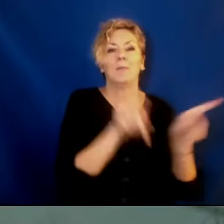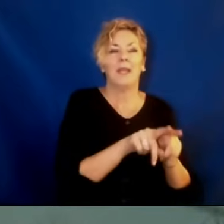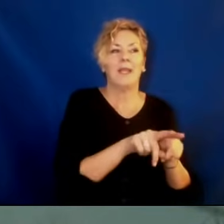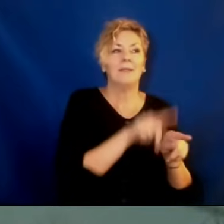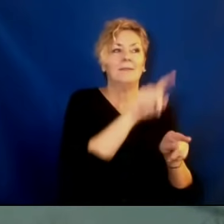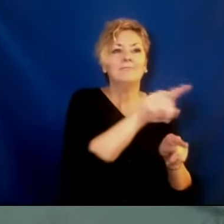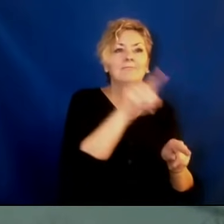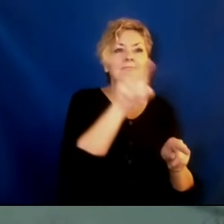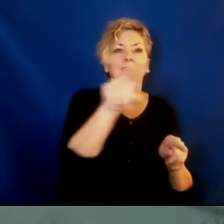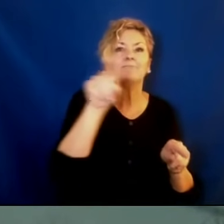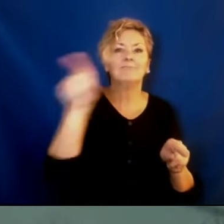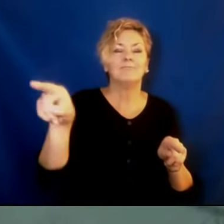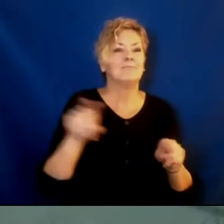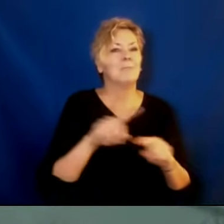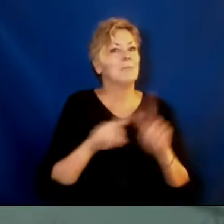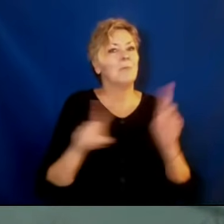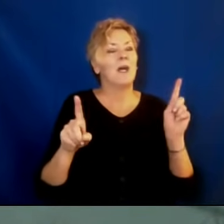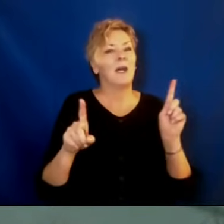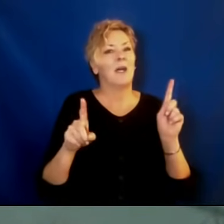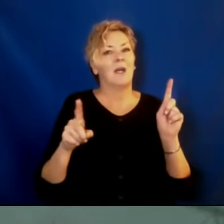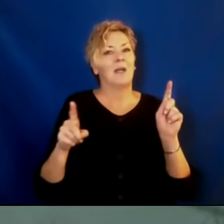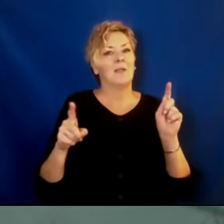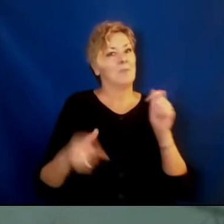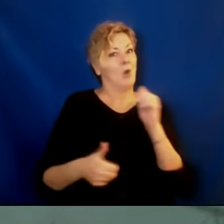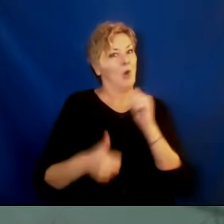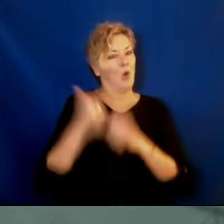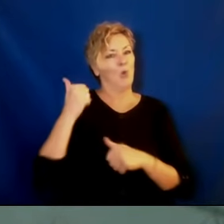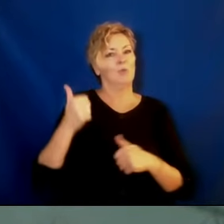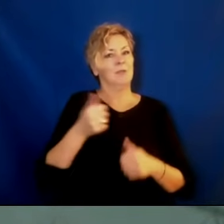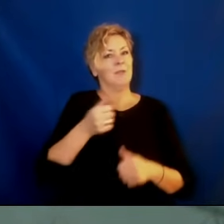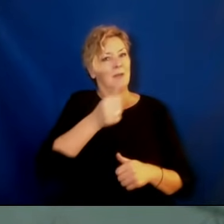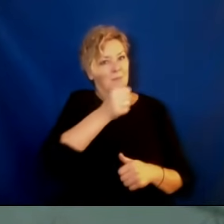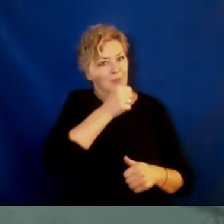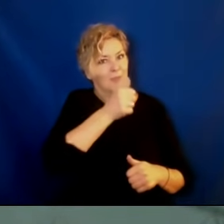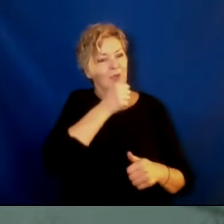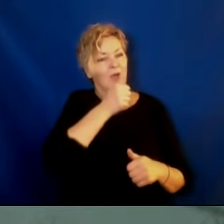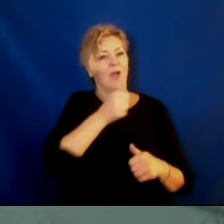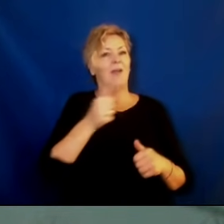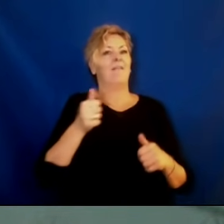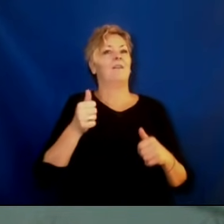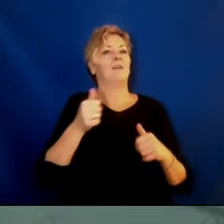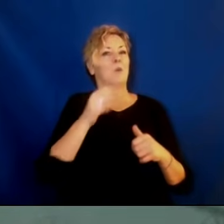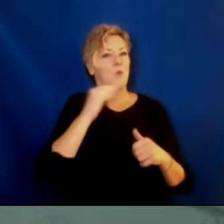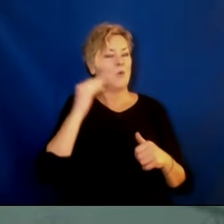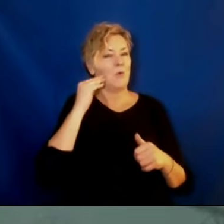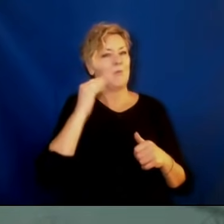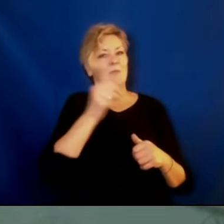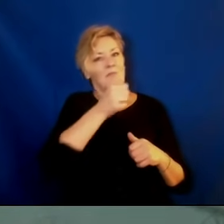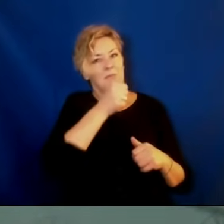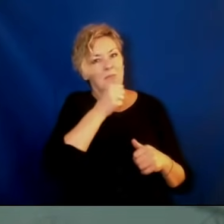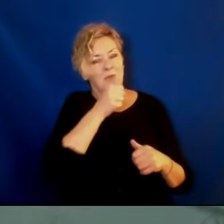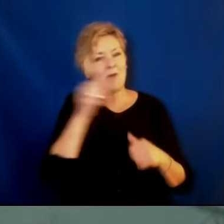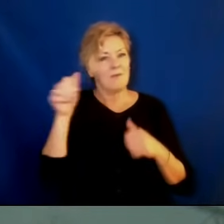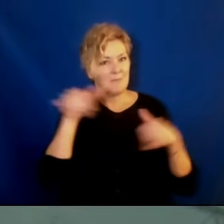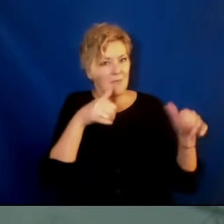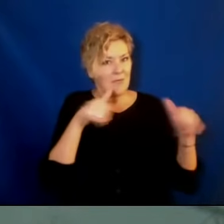are going to get together with difference, do so in a place such as a restaurant or a venue that has developed